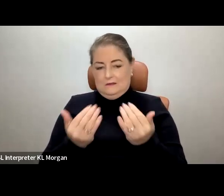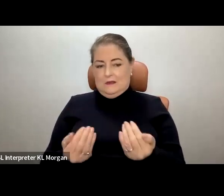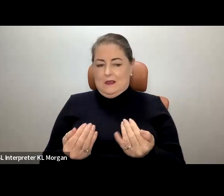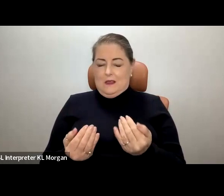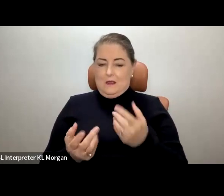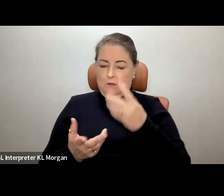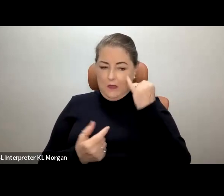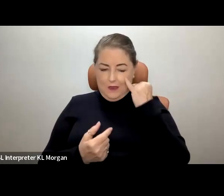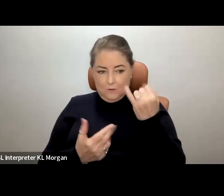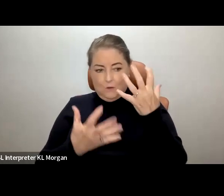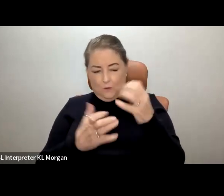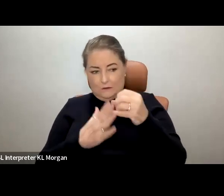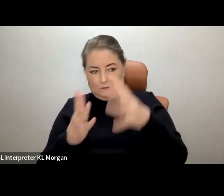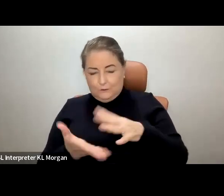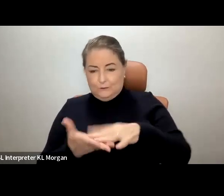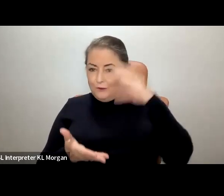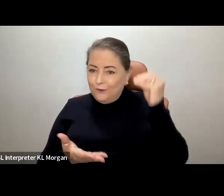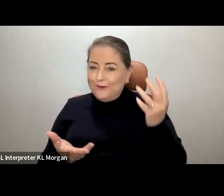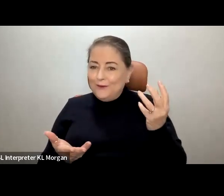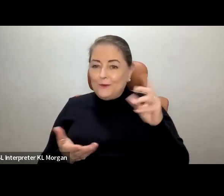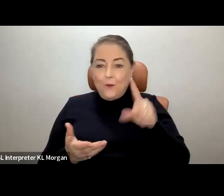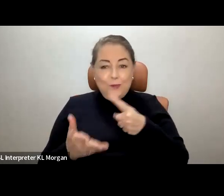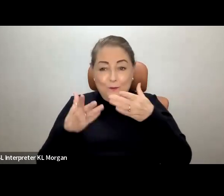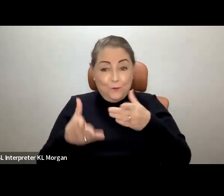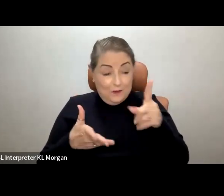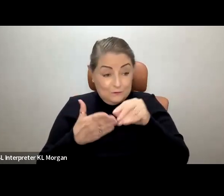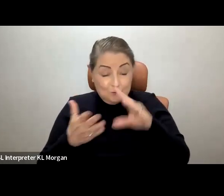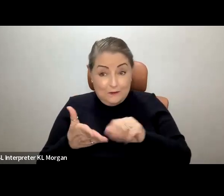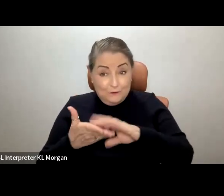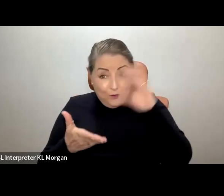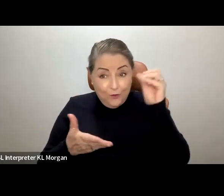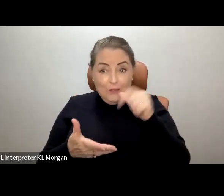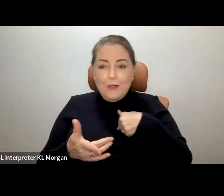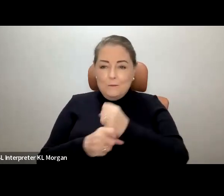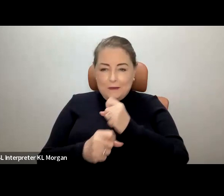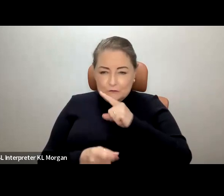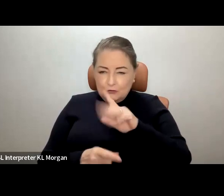that we want students to learn, and the only way students can learn is if we make sure that the material is accessible to